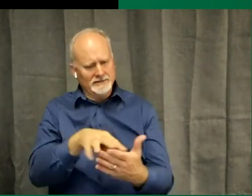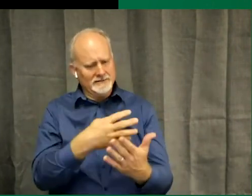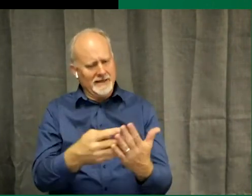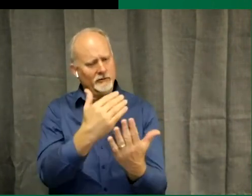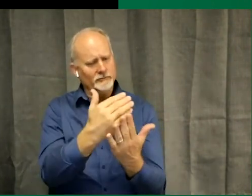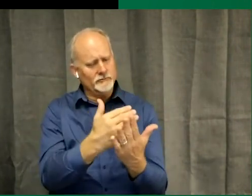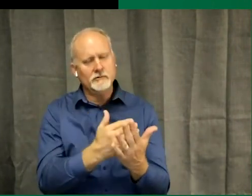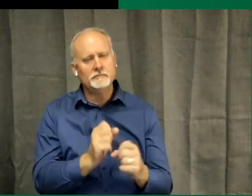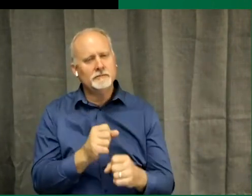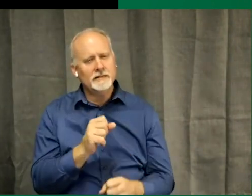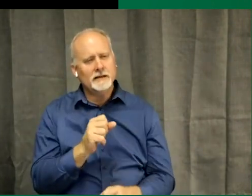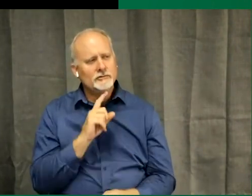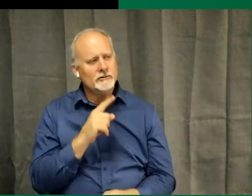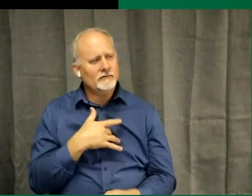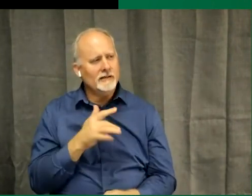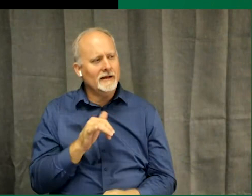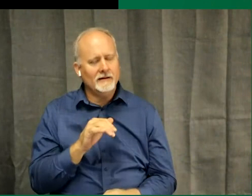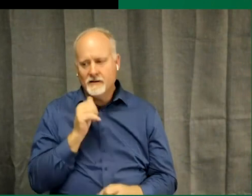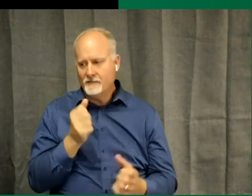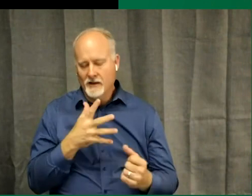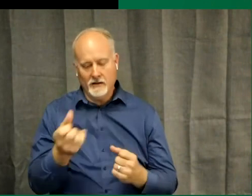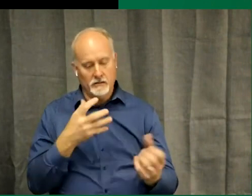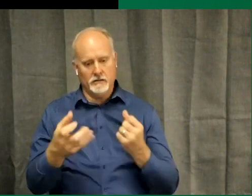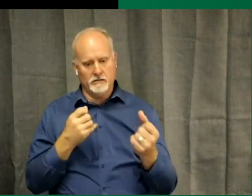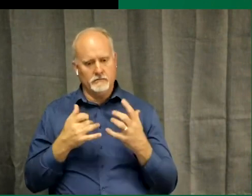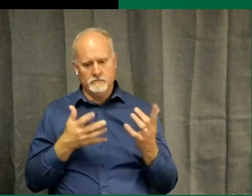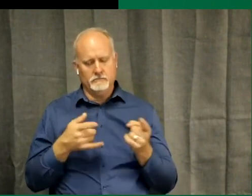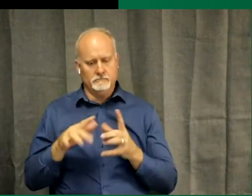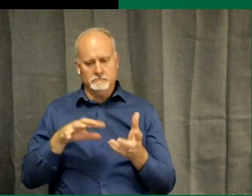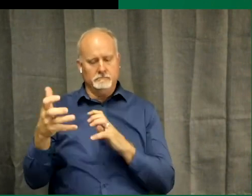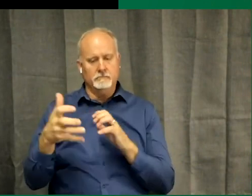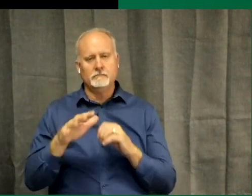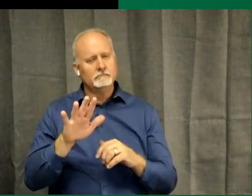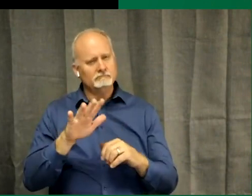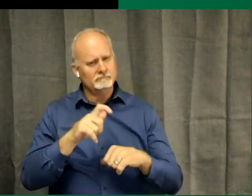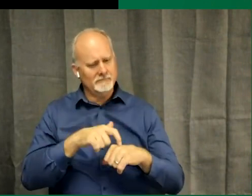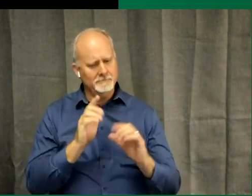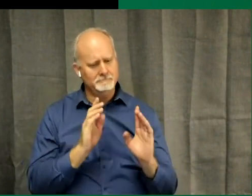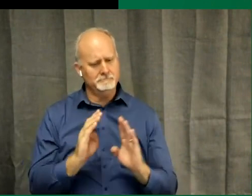feel like everything's being piled up on top of you and you have no time when in actuality you